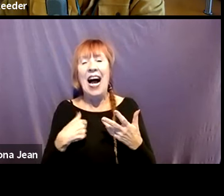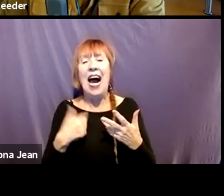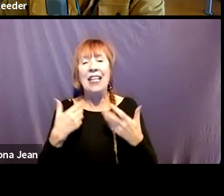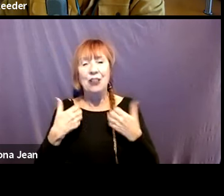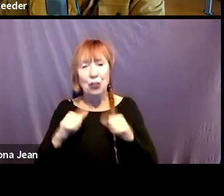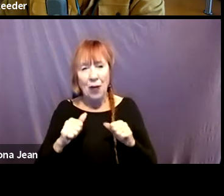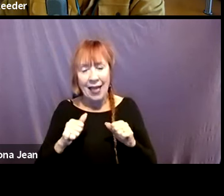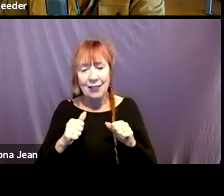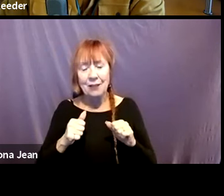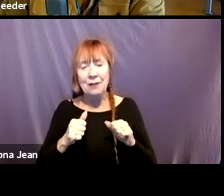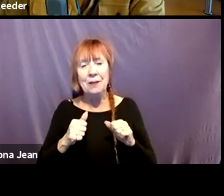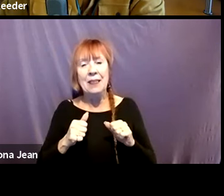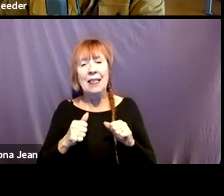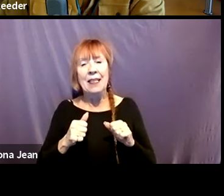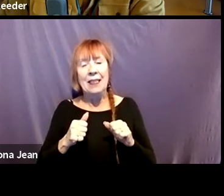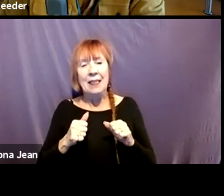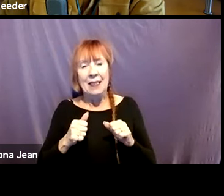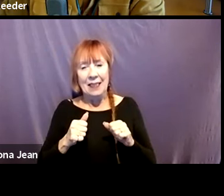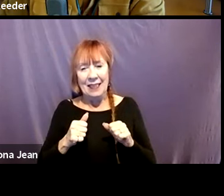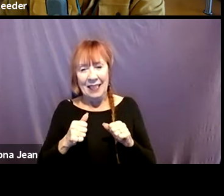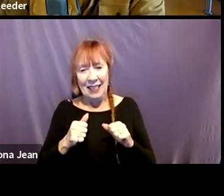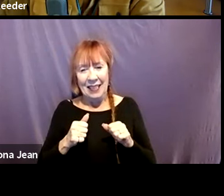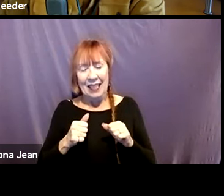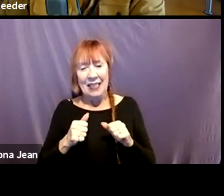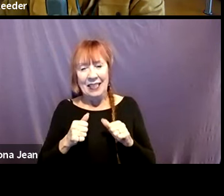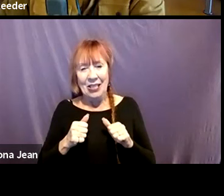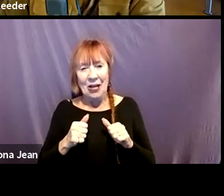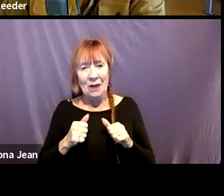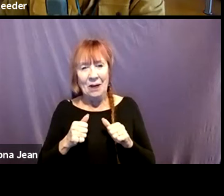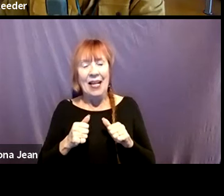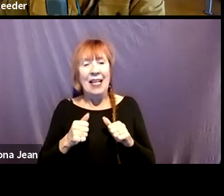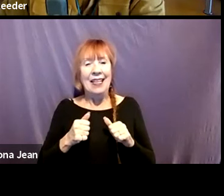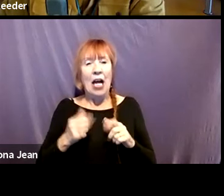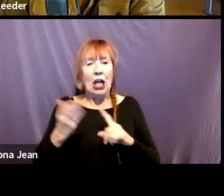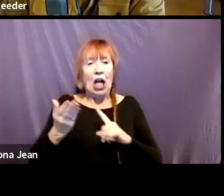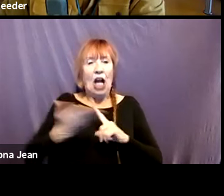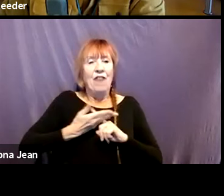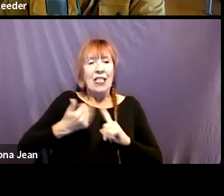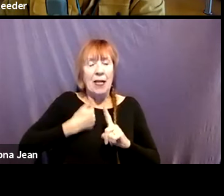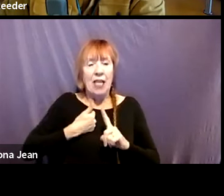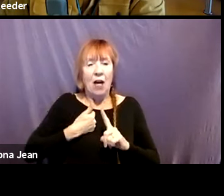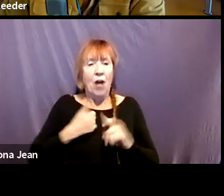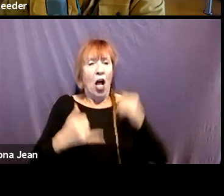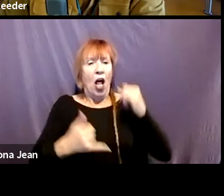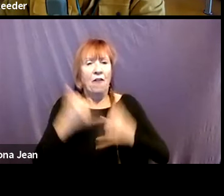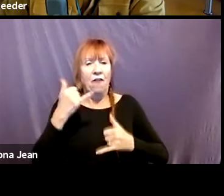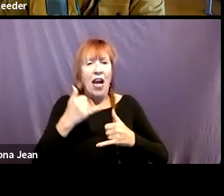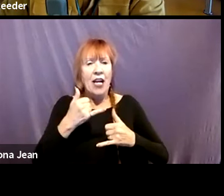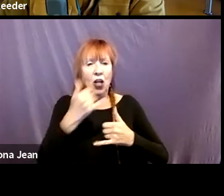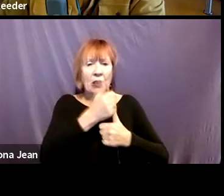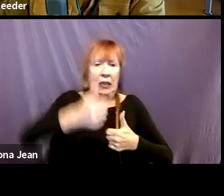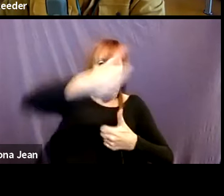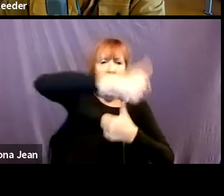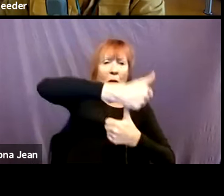"Okay, the final boss isn't here yet, "what do I have to accomplish here "in the most efficient way possible,